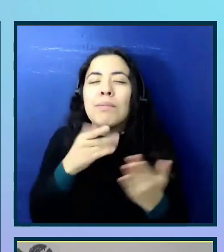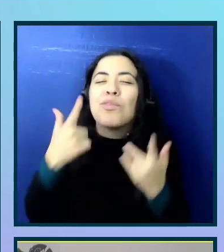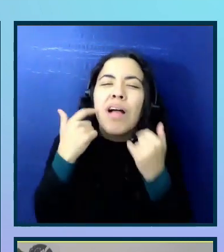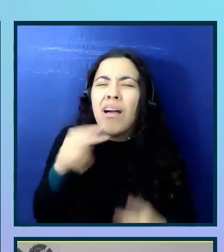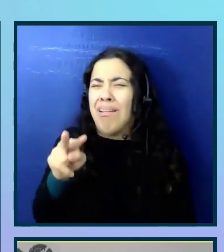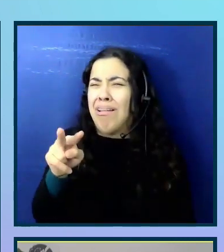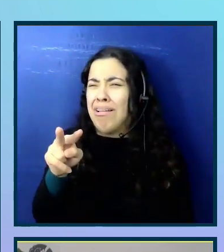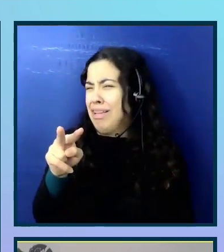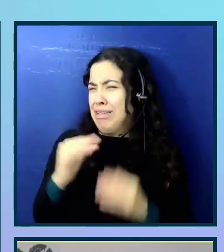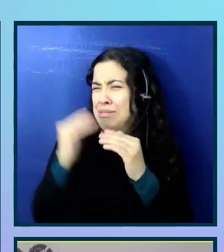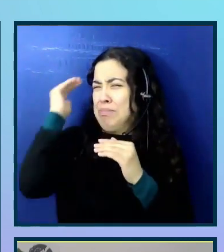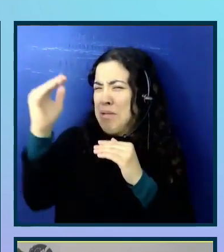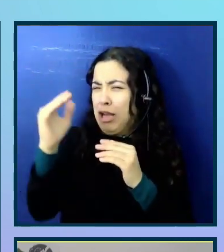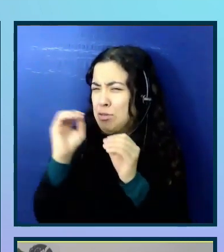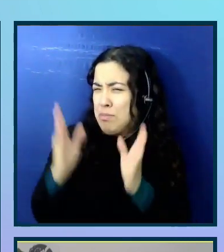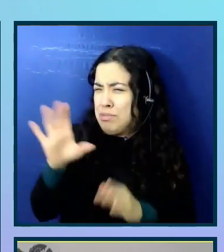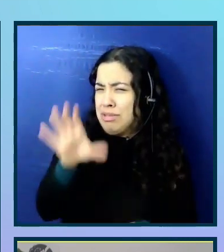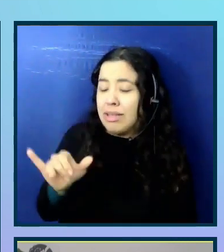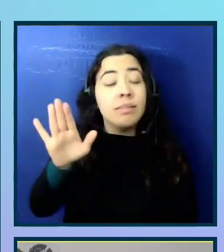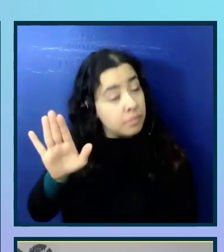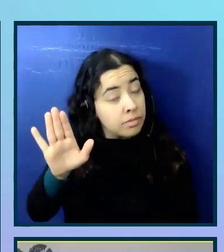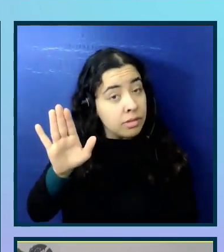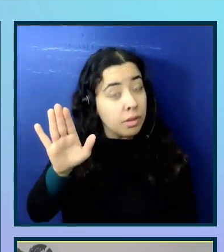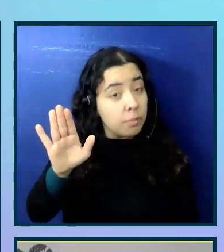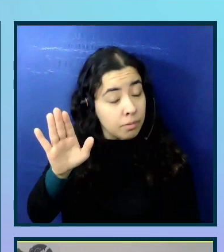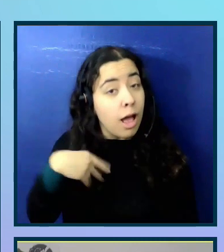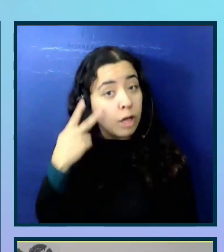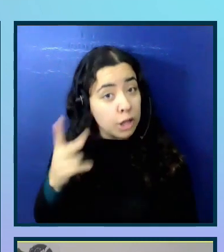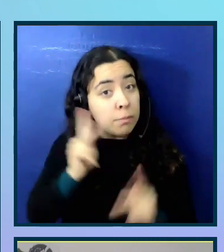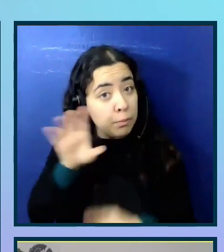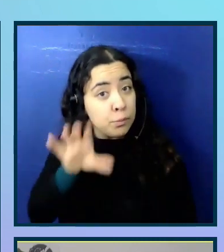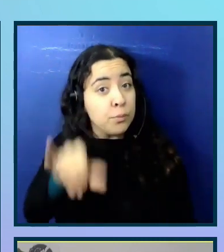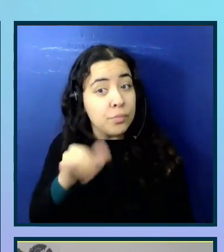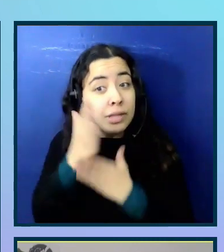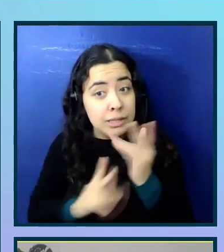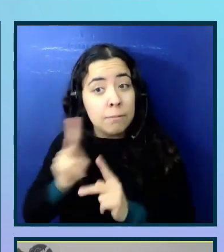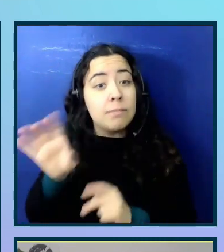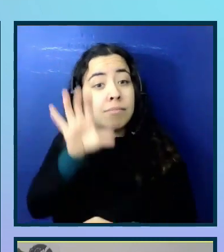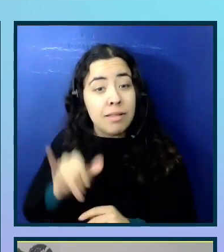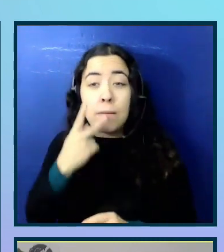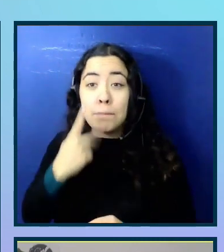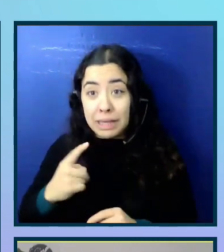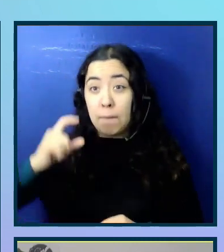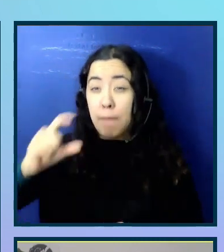nobody does this like, yeah, no, I saw this happen. I saw some people implement the pink stuff somewhere